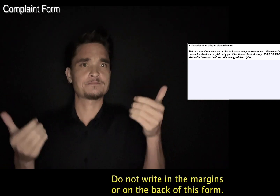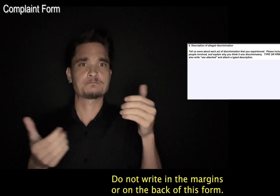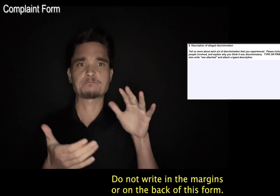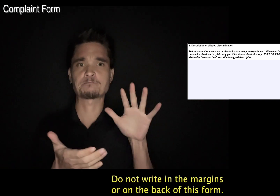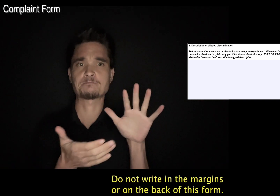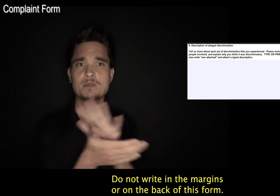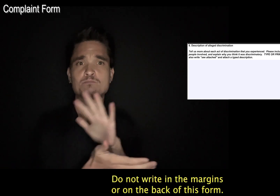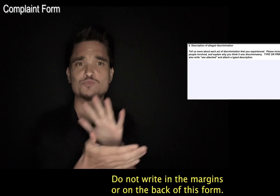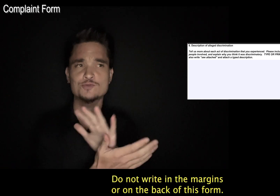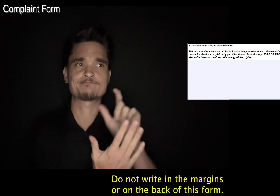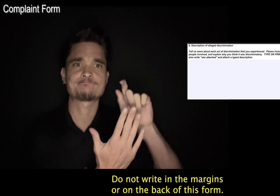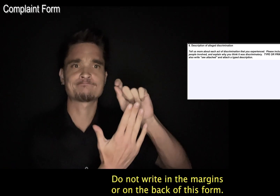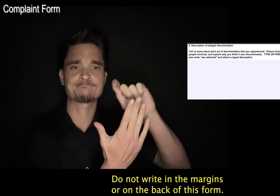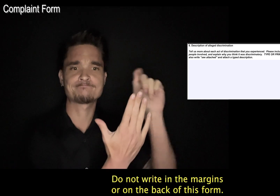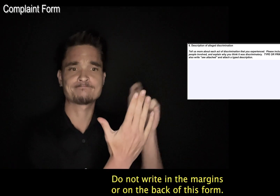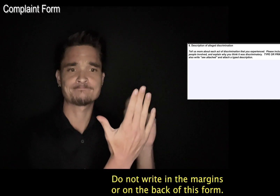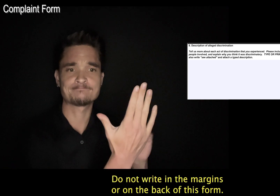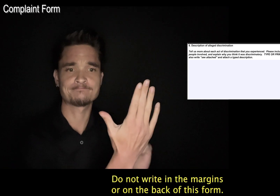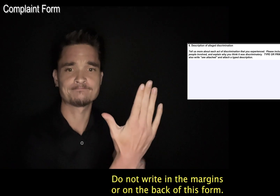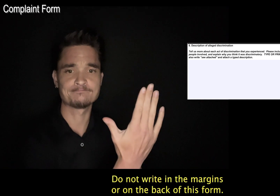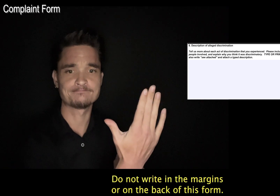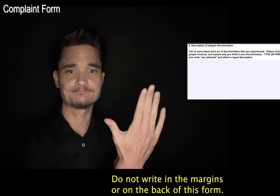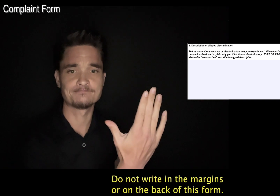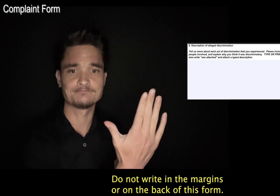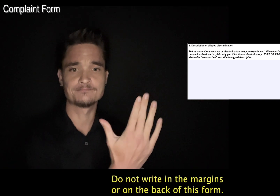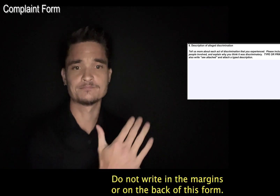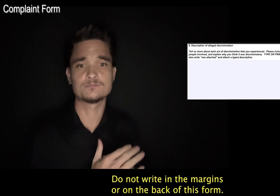Do not write in the margins or on the back of this form.